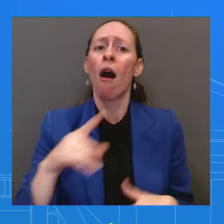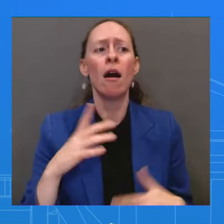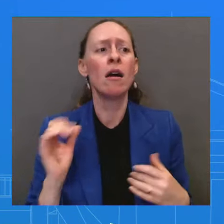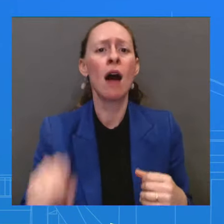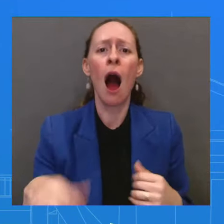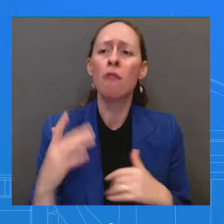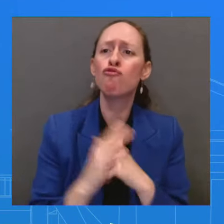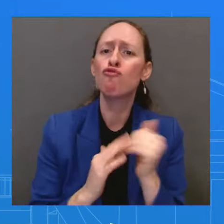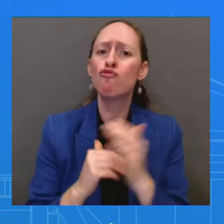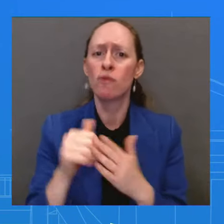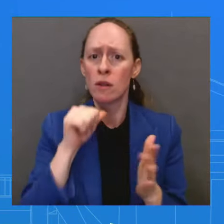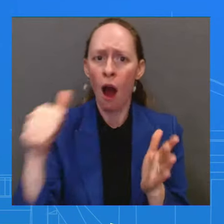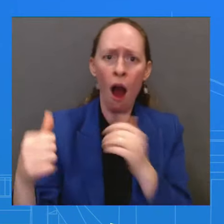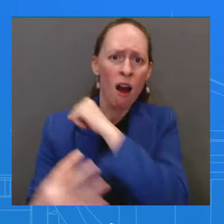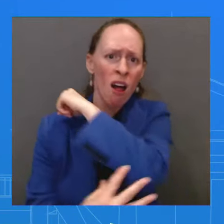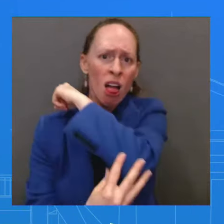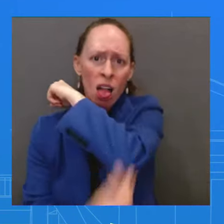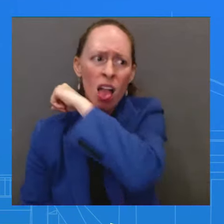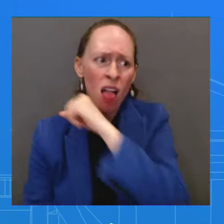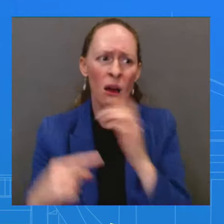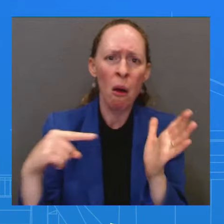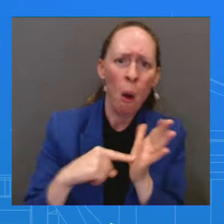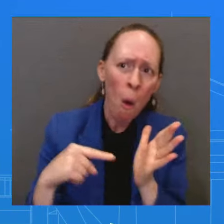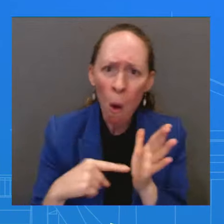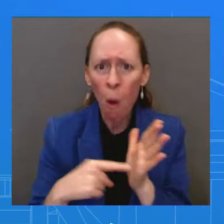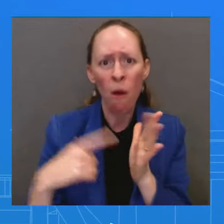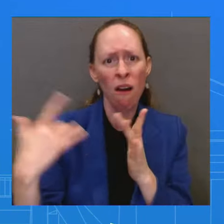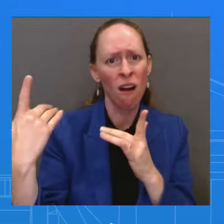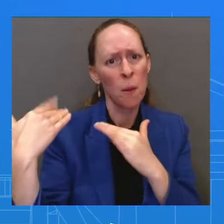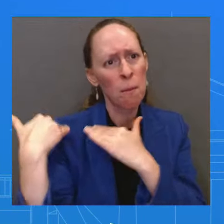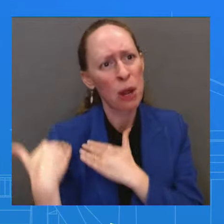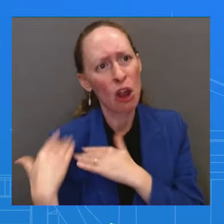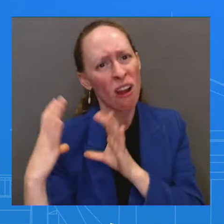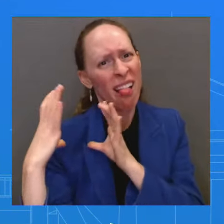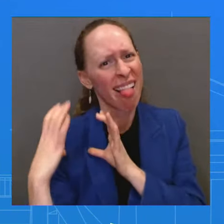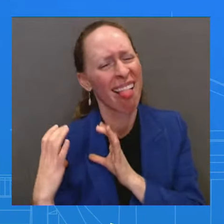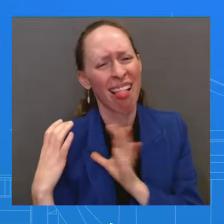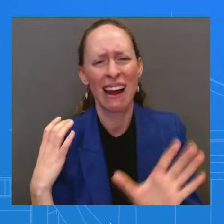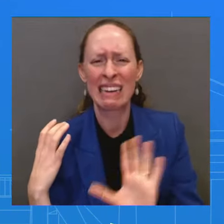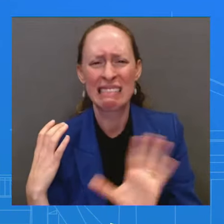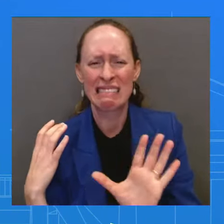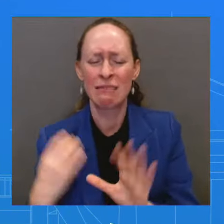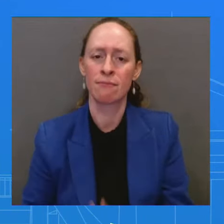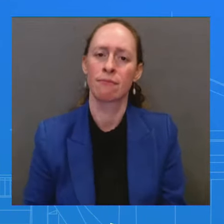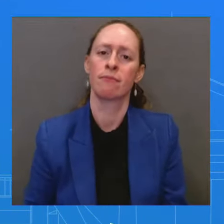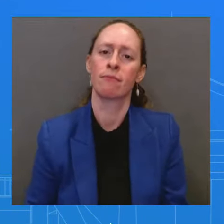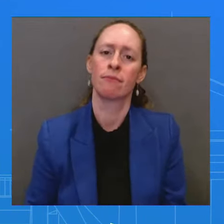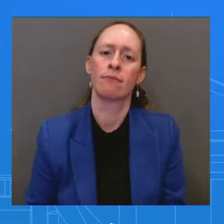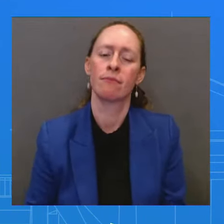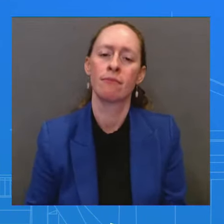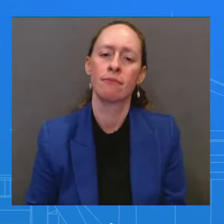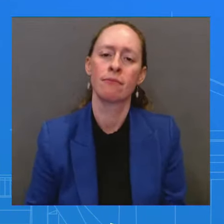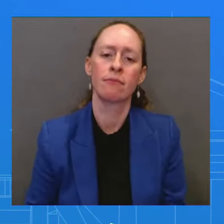to fix the broken loan system, making college more affordable and bring the promise of higher education in each --